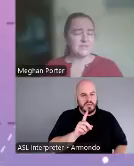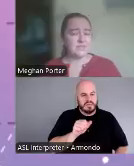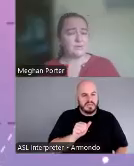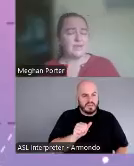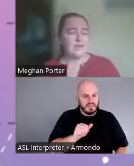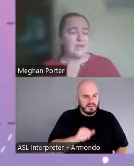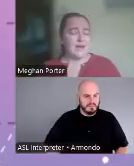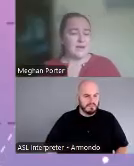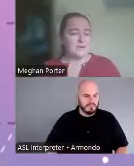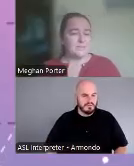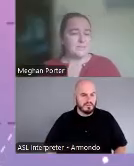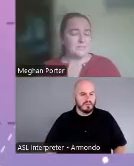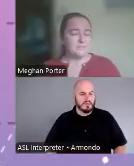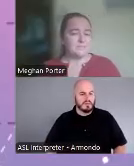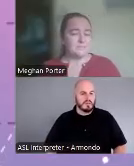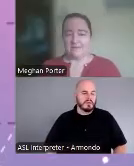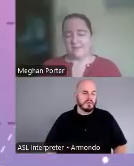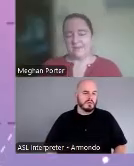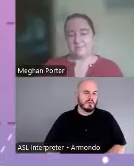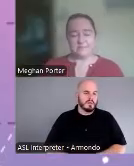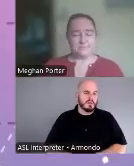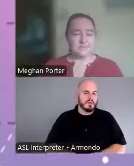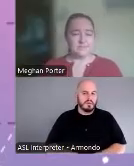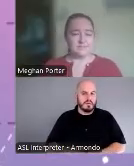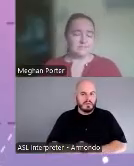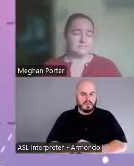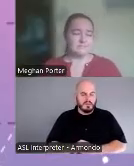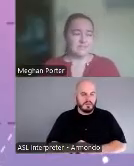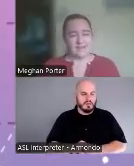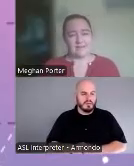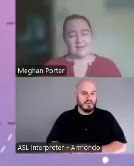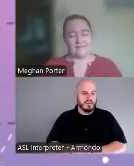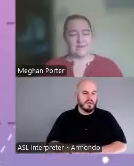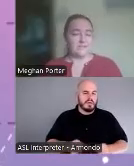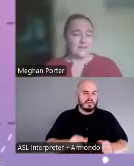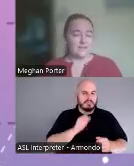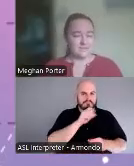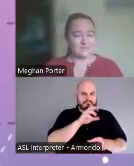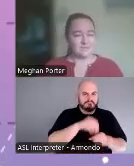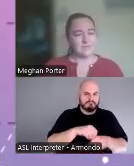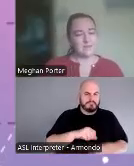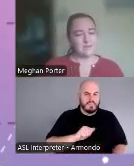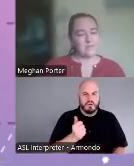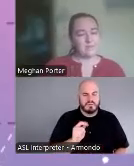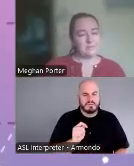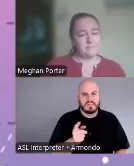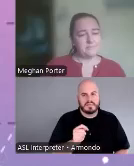So, yeah, this post did not have an alt text associated with it.